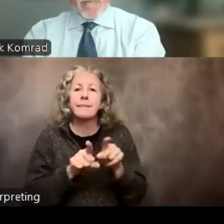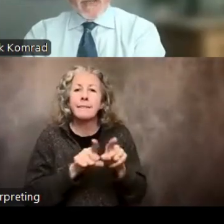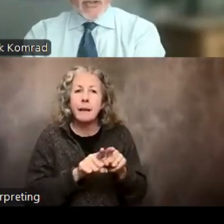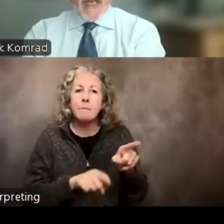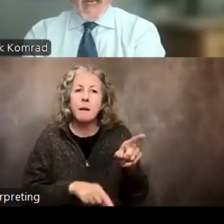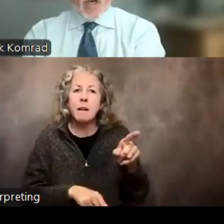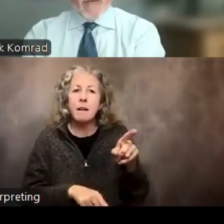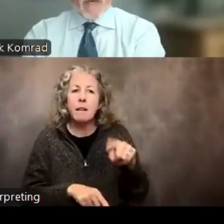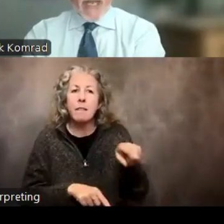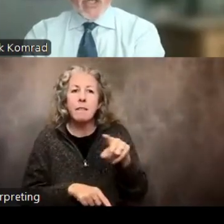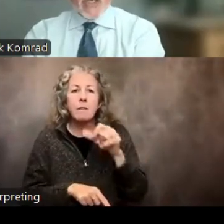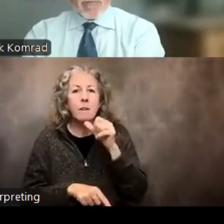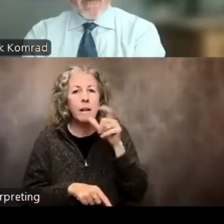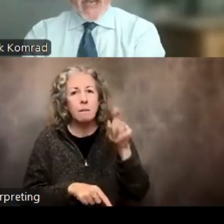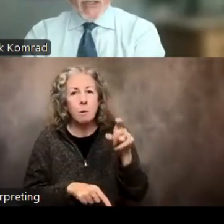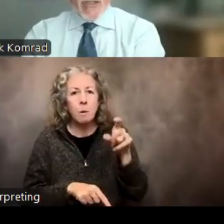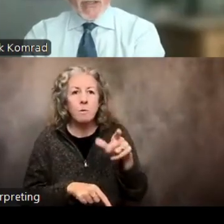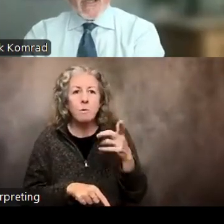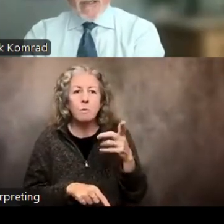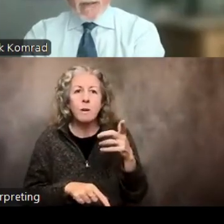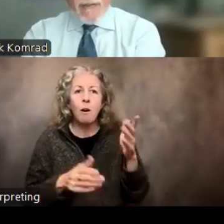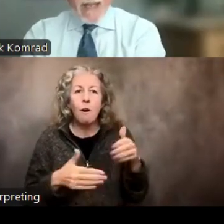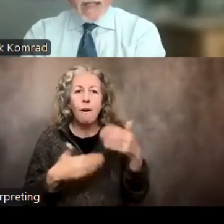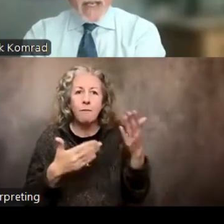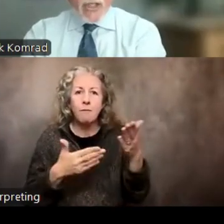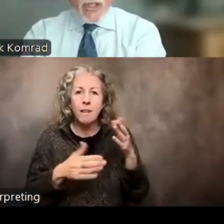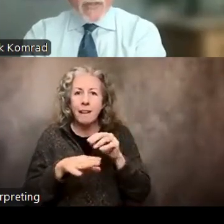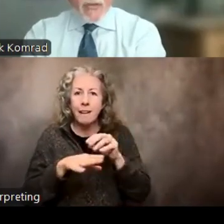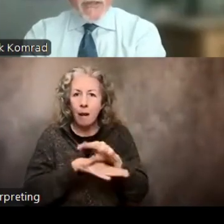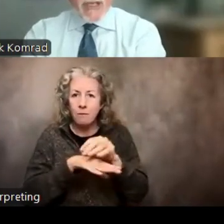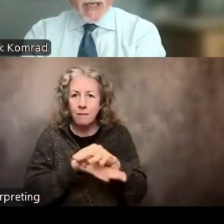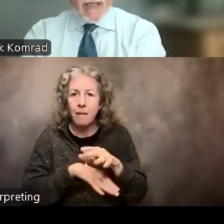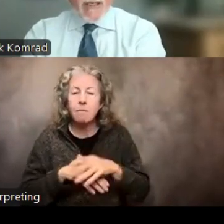betrayed our vocation and profession validation of suicide